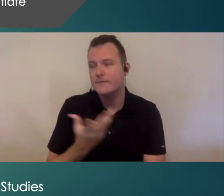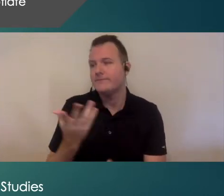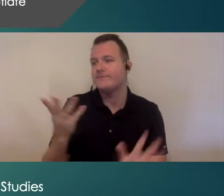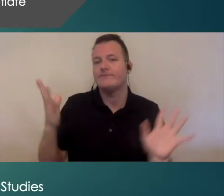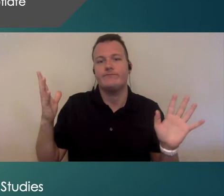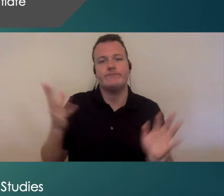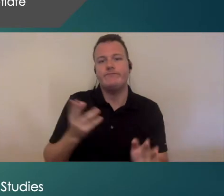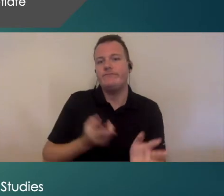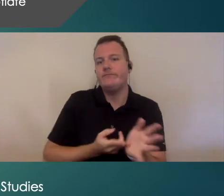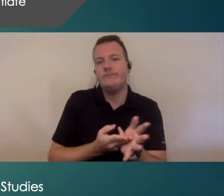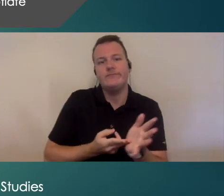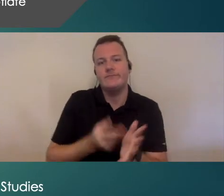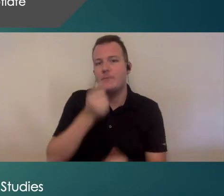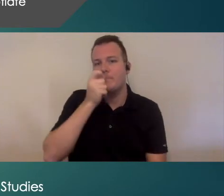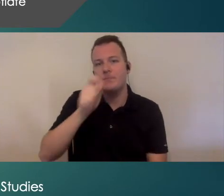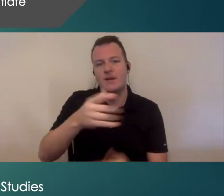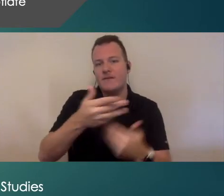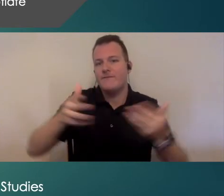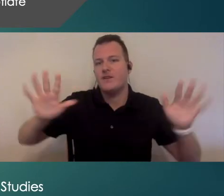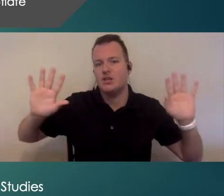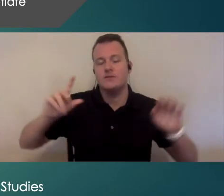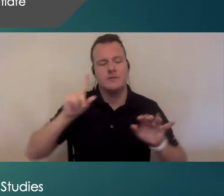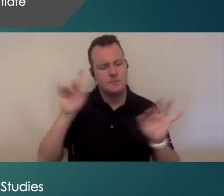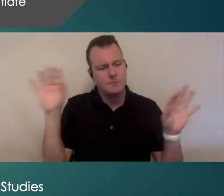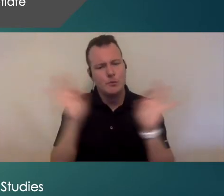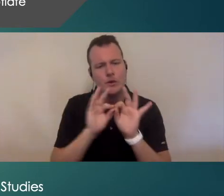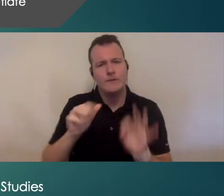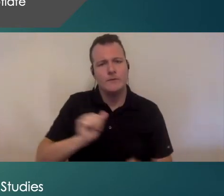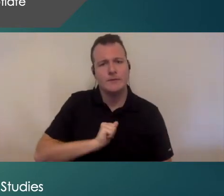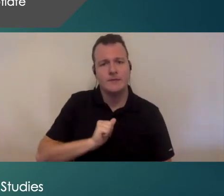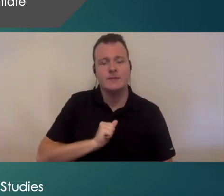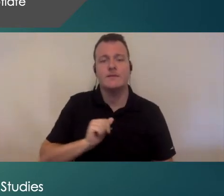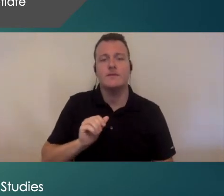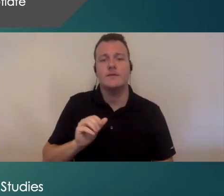there has written you off my list. That's very important to me as an owner. It's